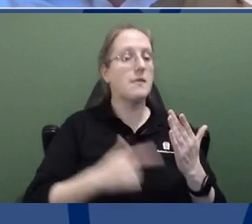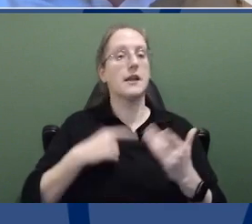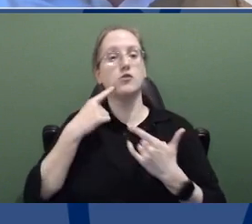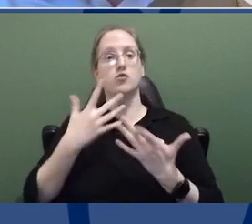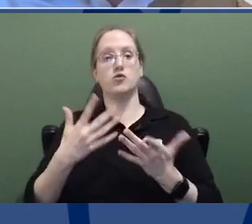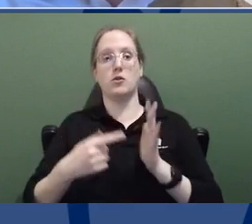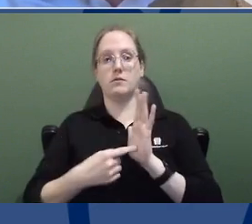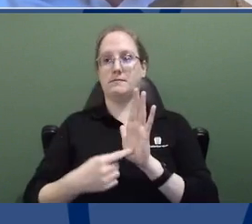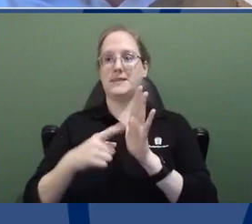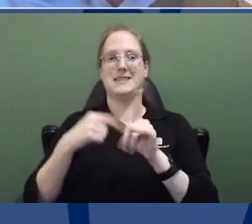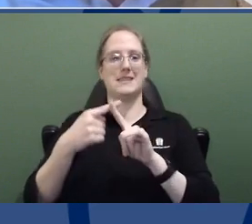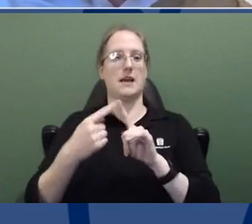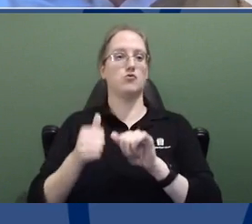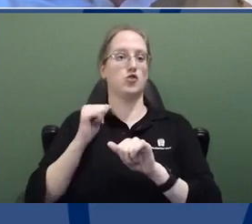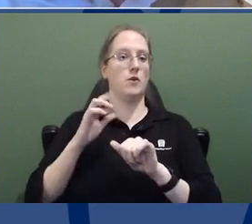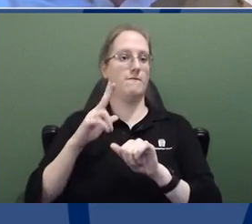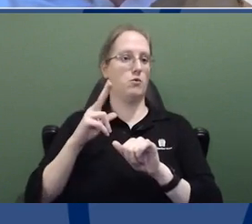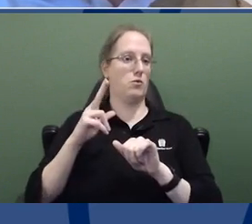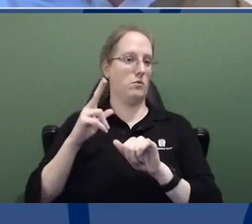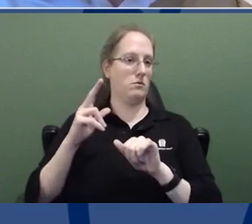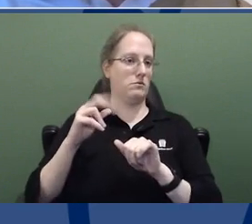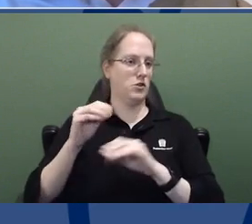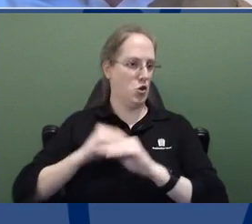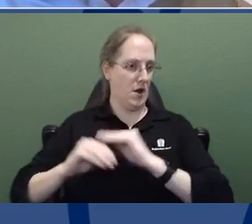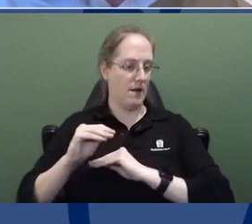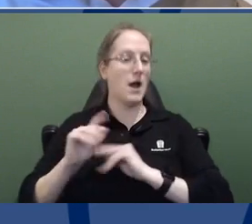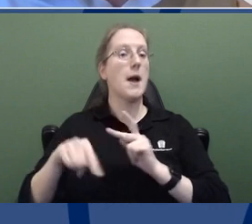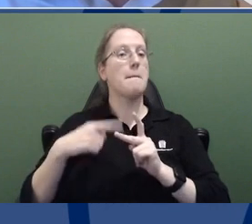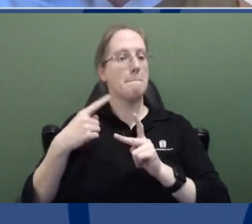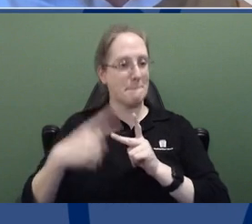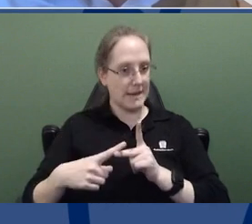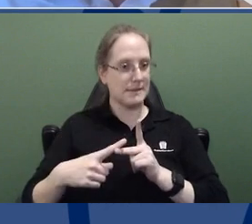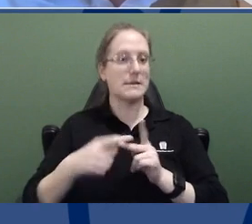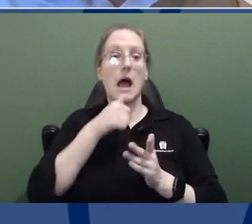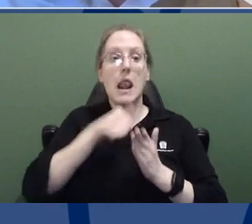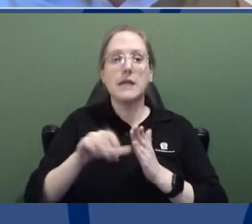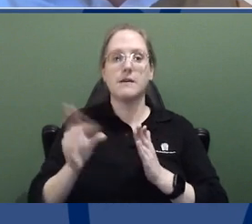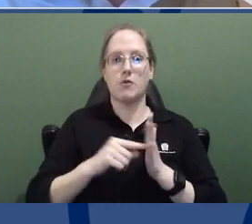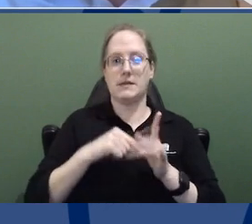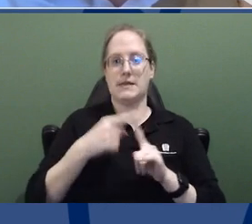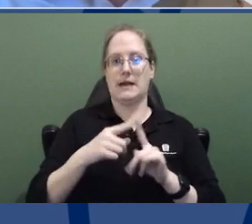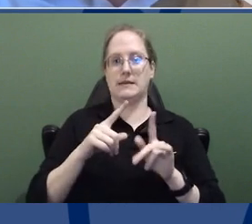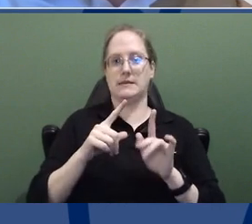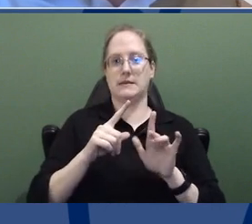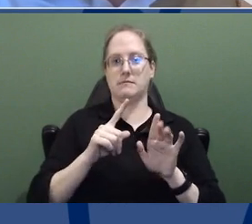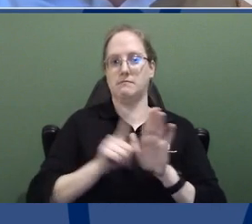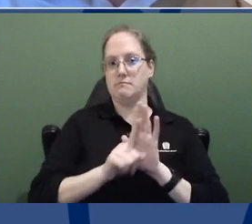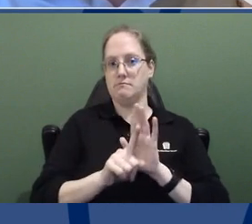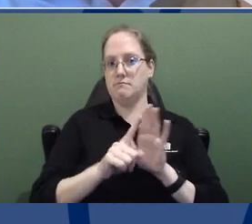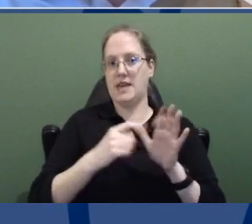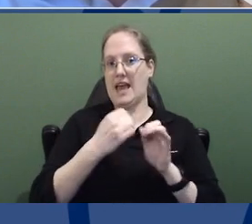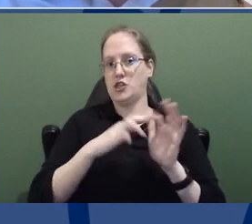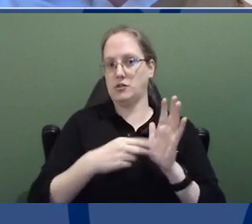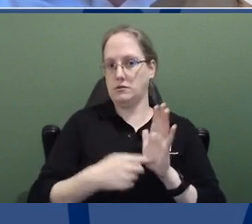a letter from an accountant, a tax agent or a BAS agent, to certify or attest that there